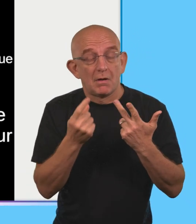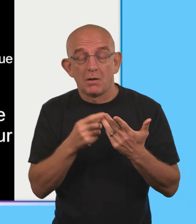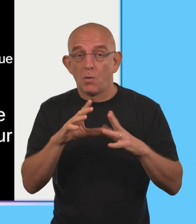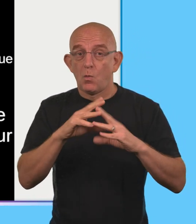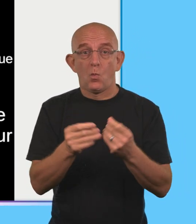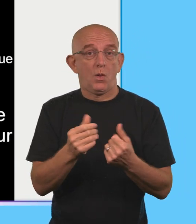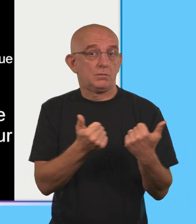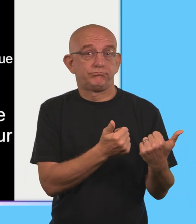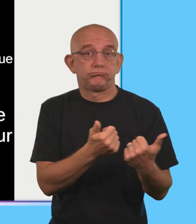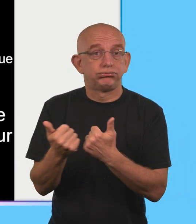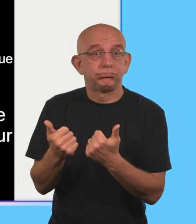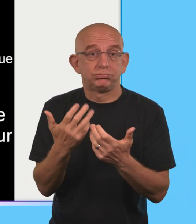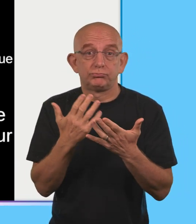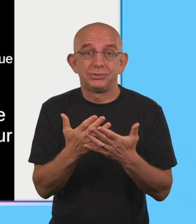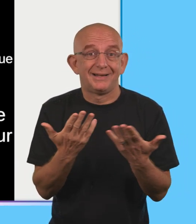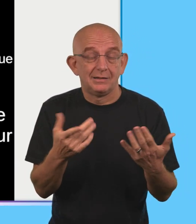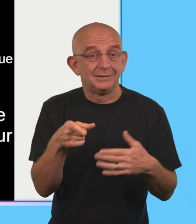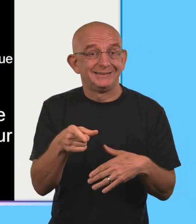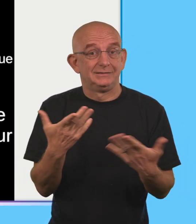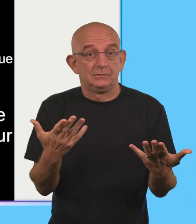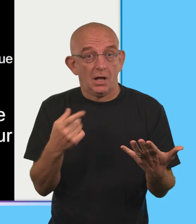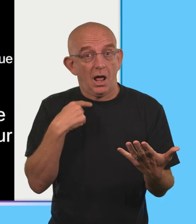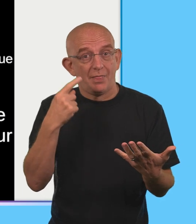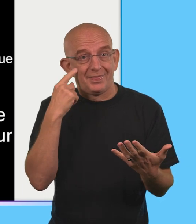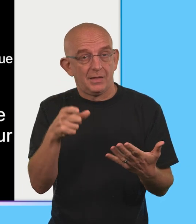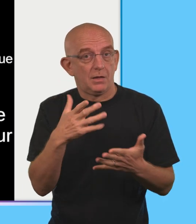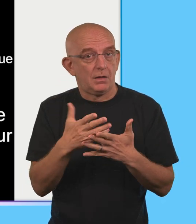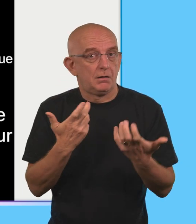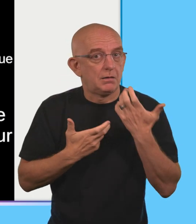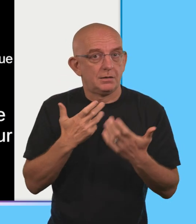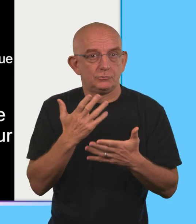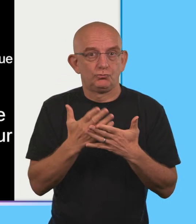and the idea, which even though was kind of simple, just was I think just really interesting.